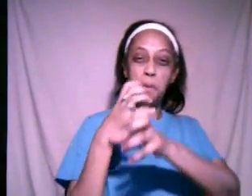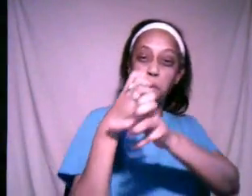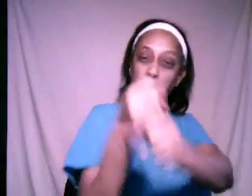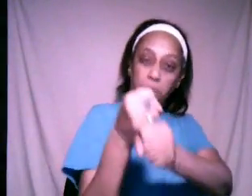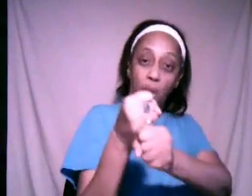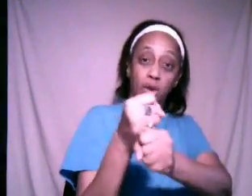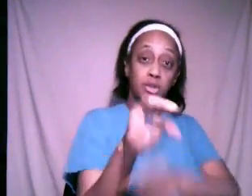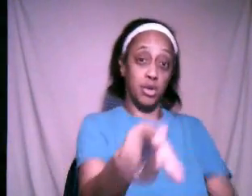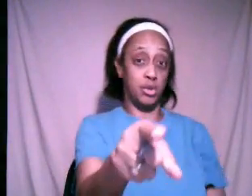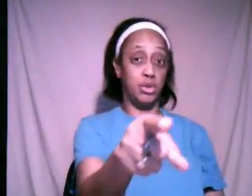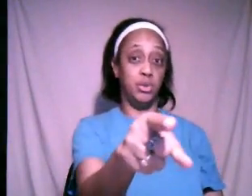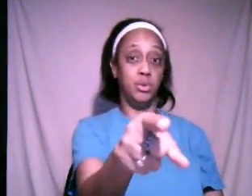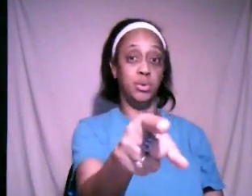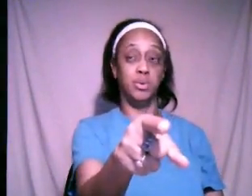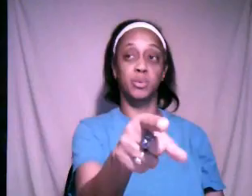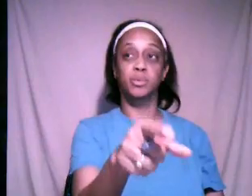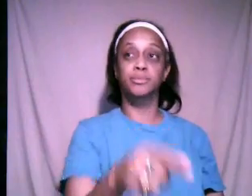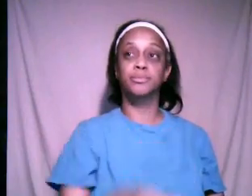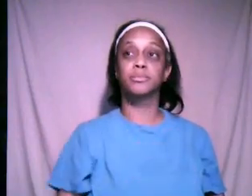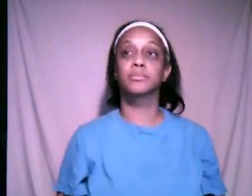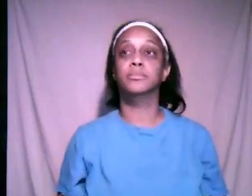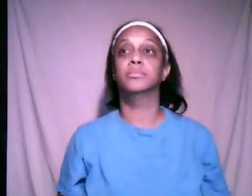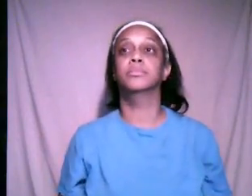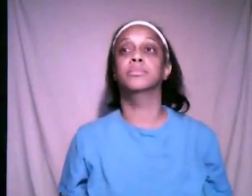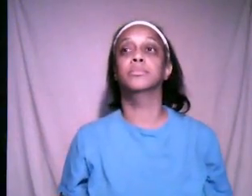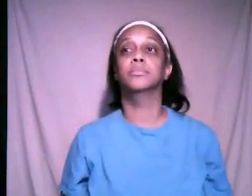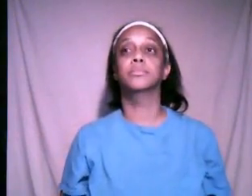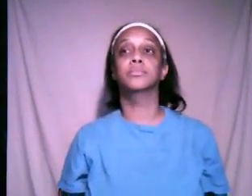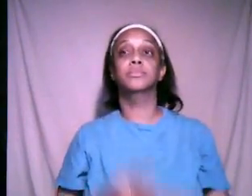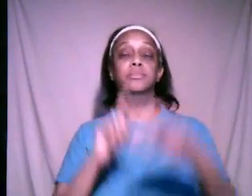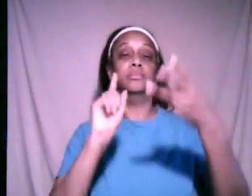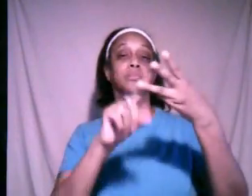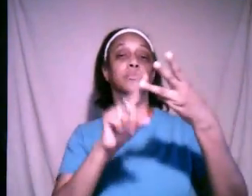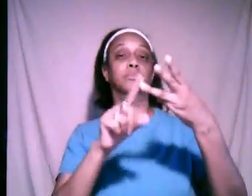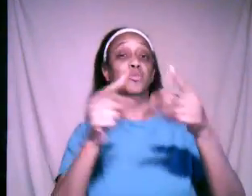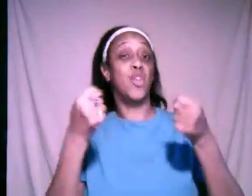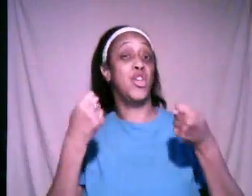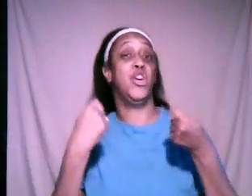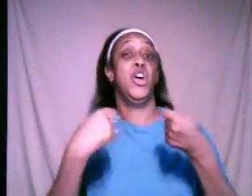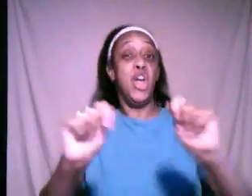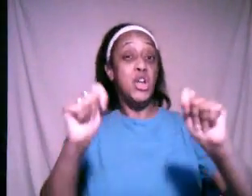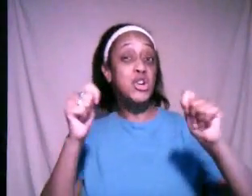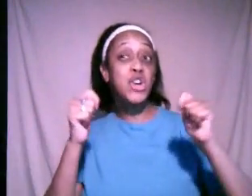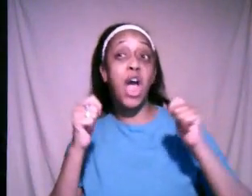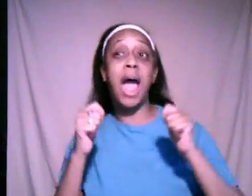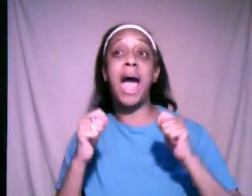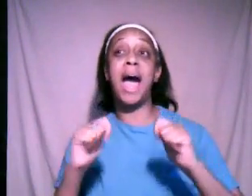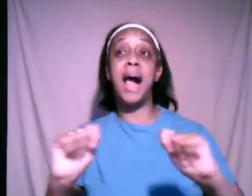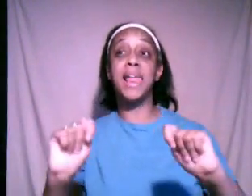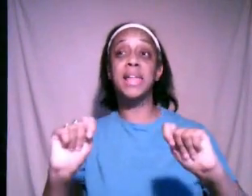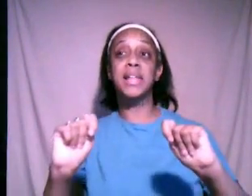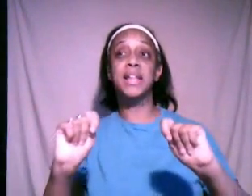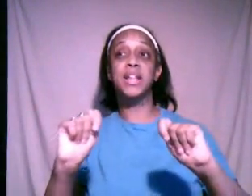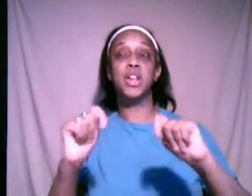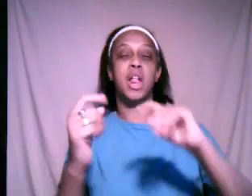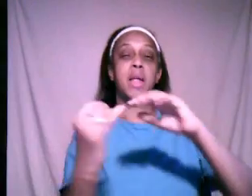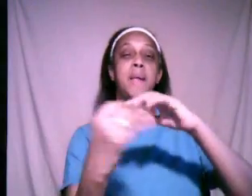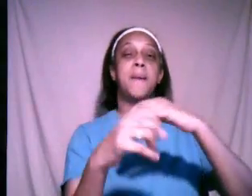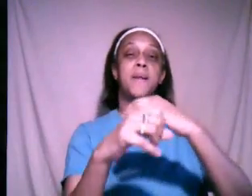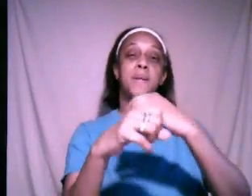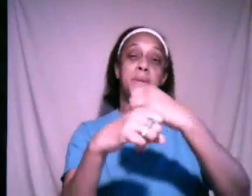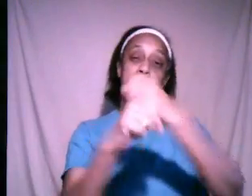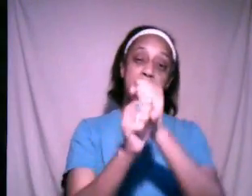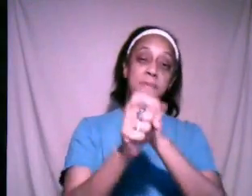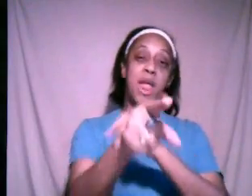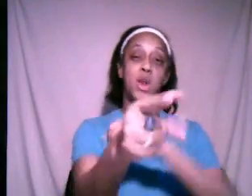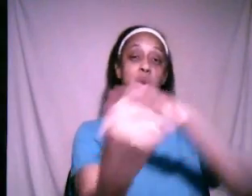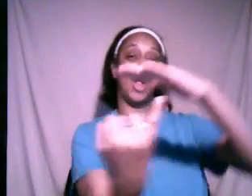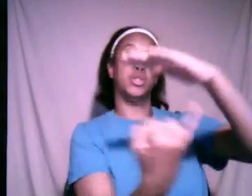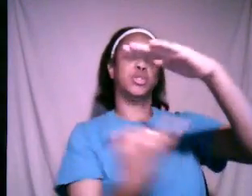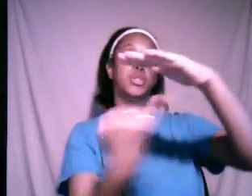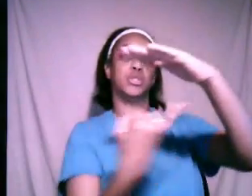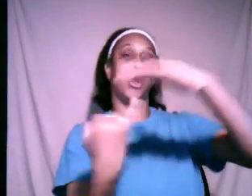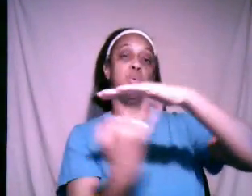possessive. * Tries to isolate